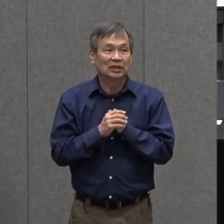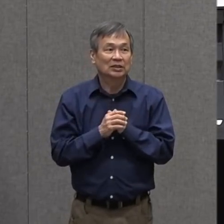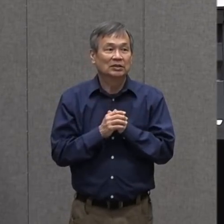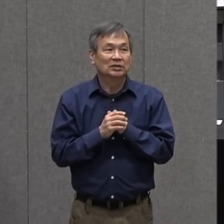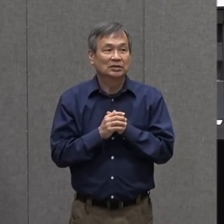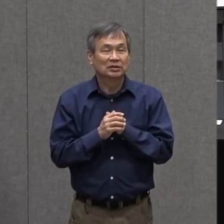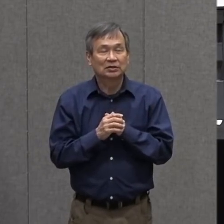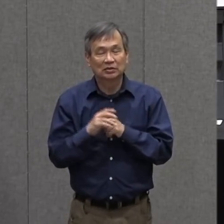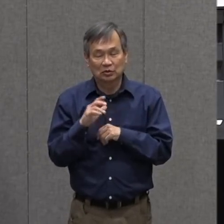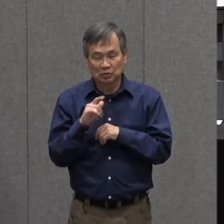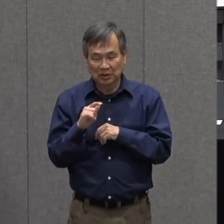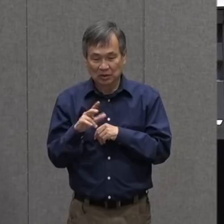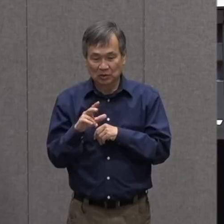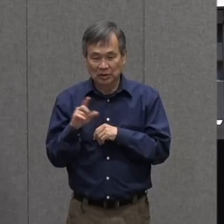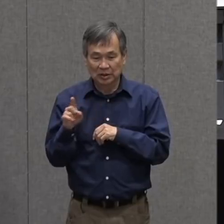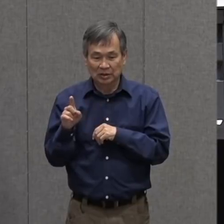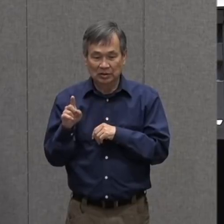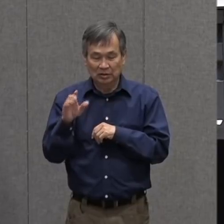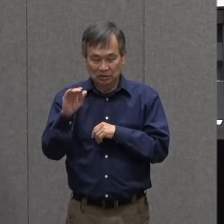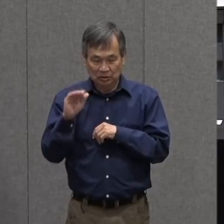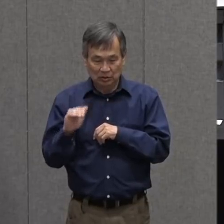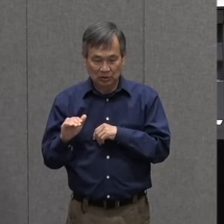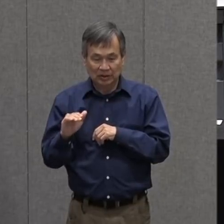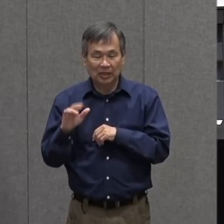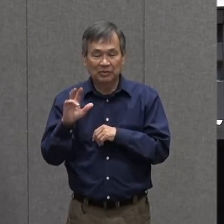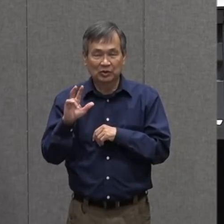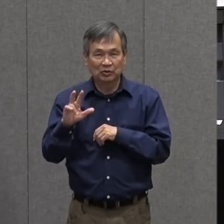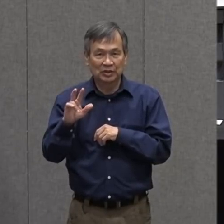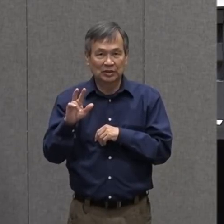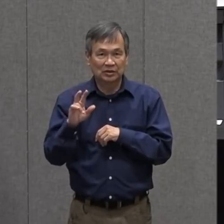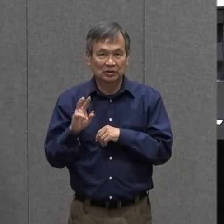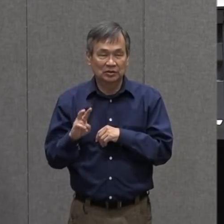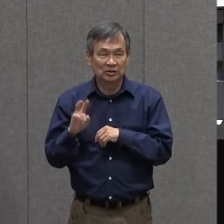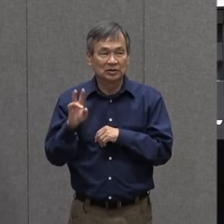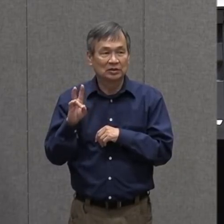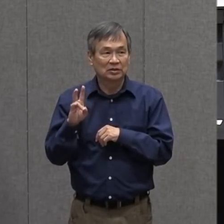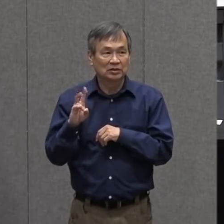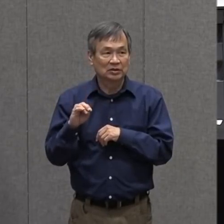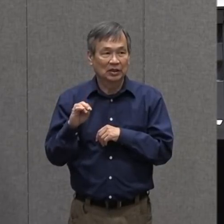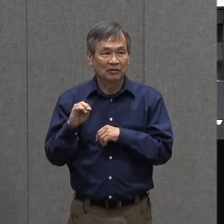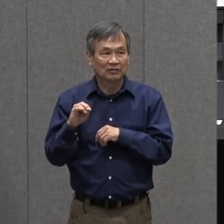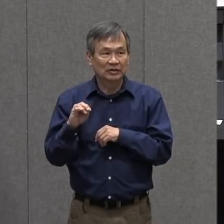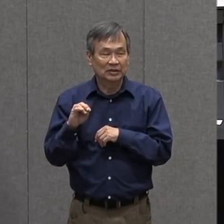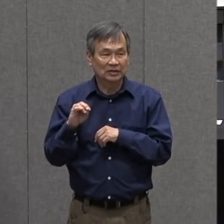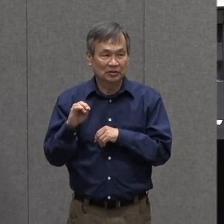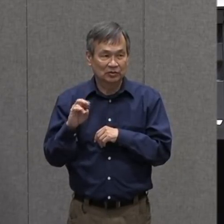so I can kind of decompose that three that would give me 70, and then I'd have 272.